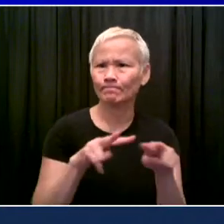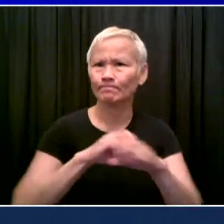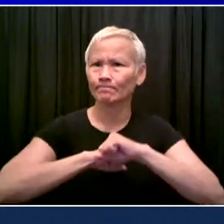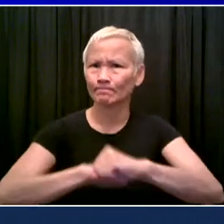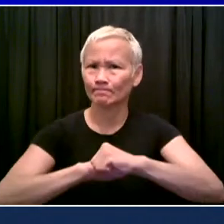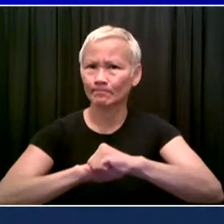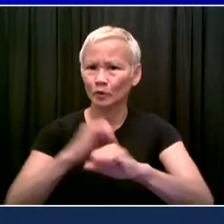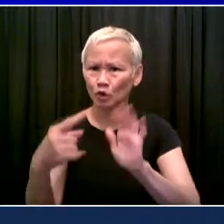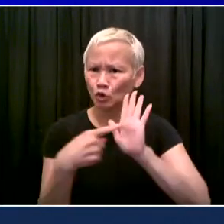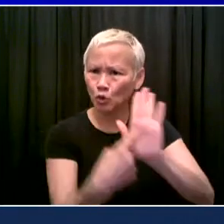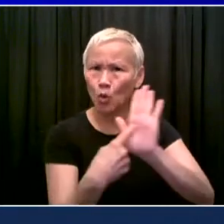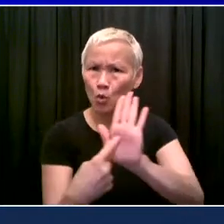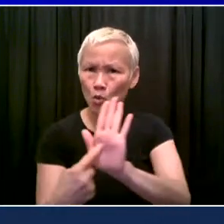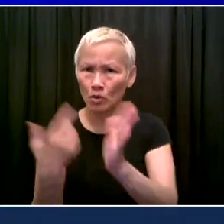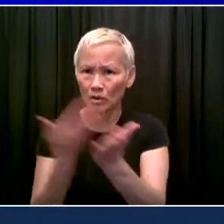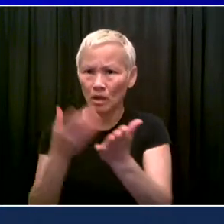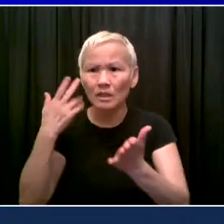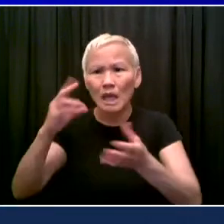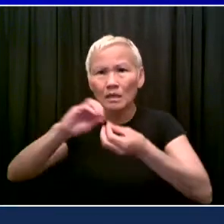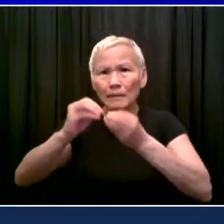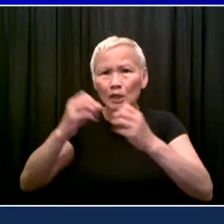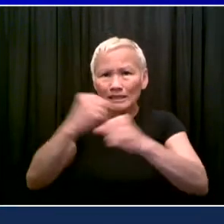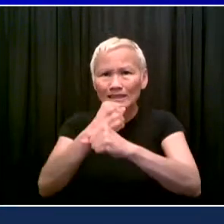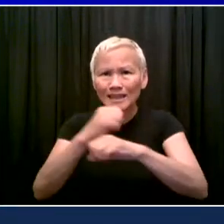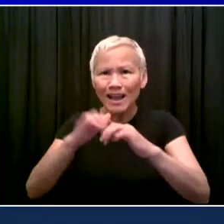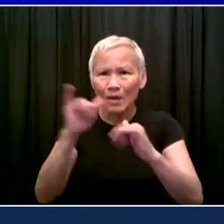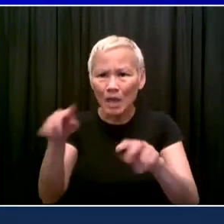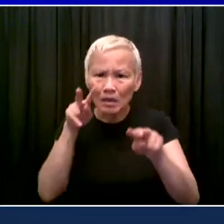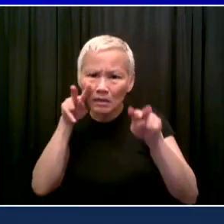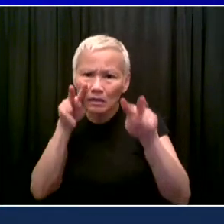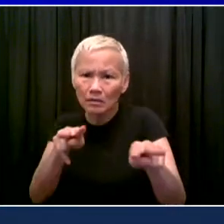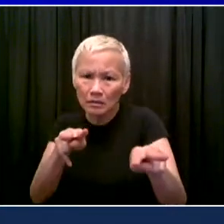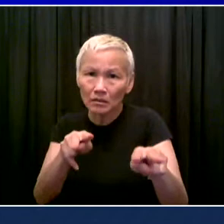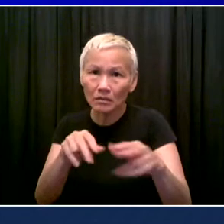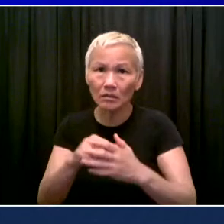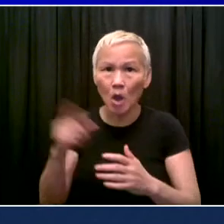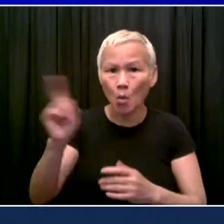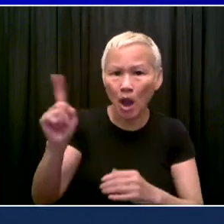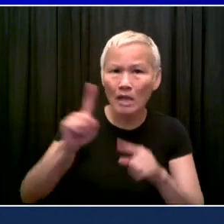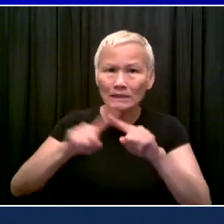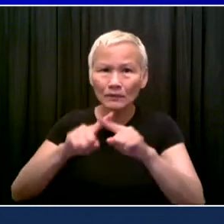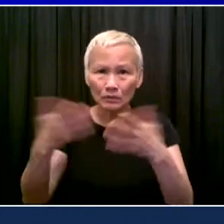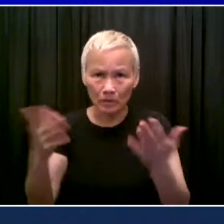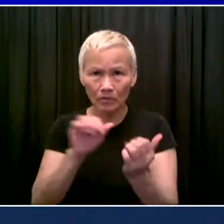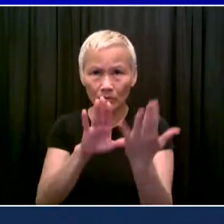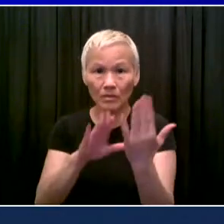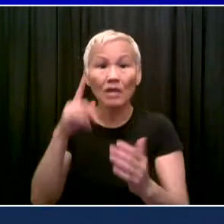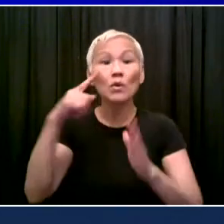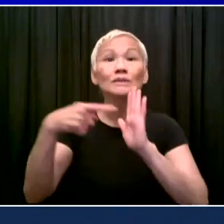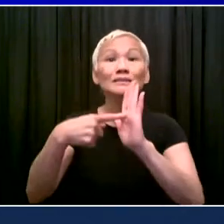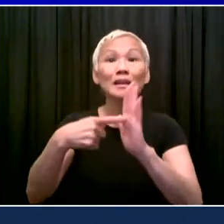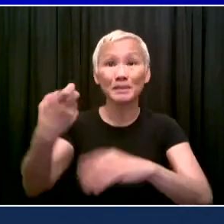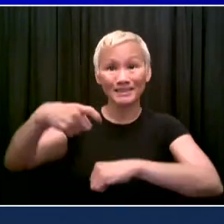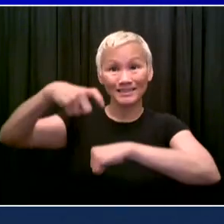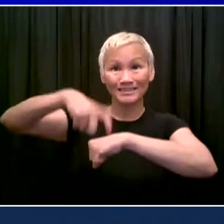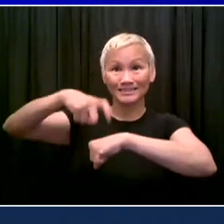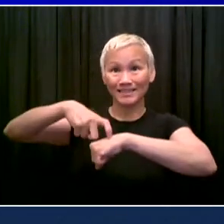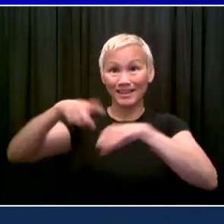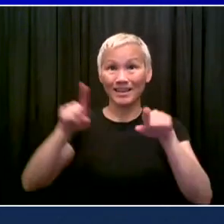SLIGHTLYO DWN BUT A LOT MORE WORK TO DO. YOU HAVE SEEN SOME OF THE INDICATORS TELALY, MAJOR